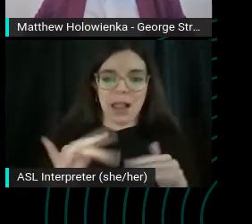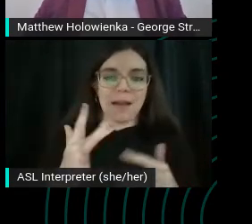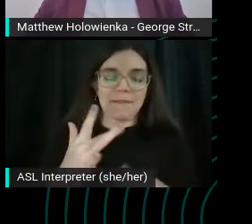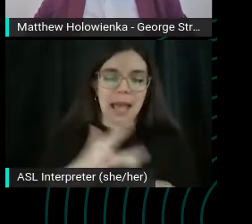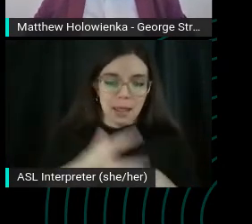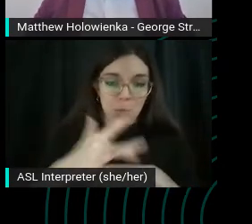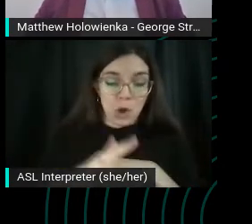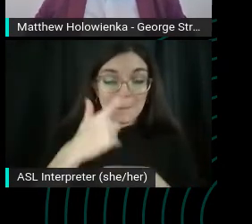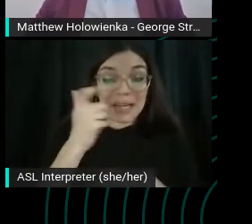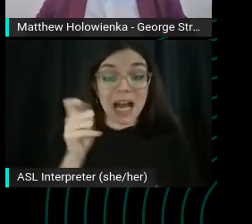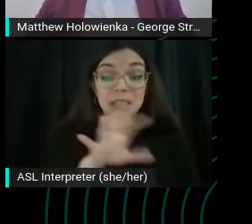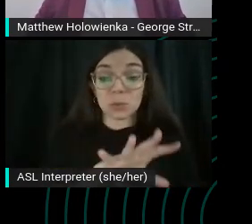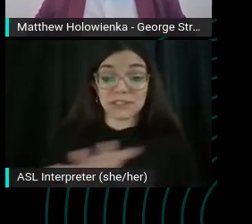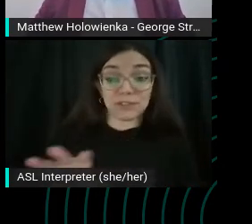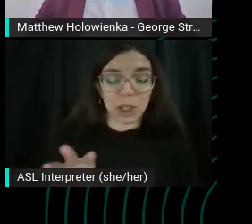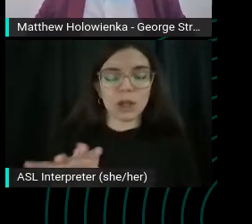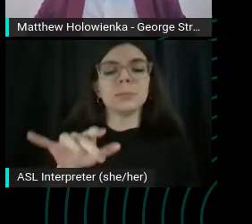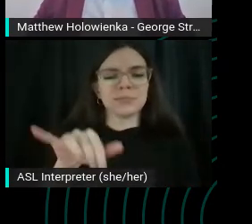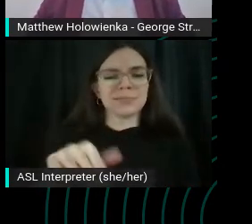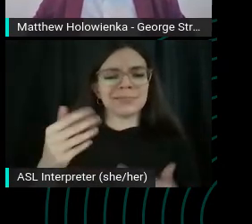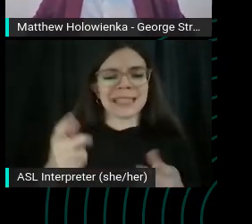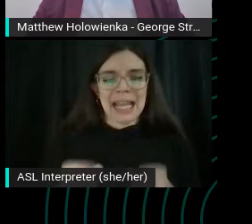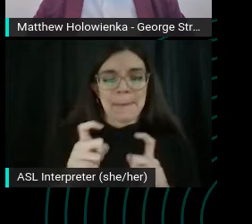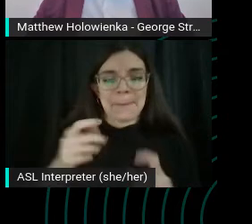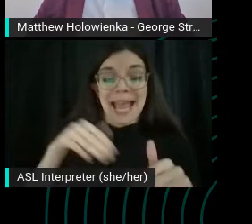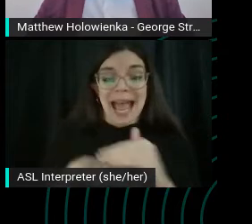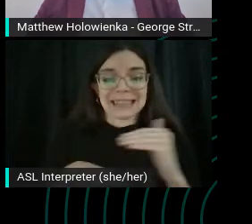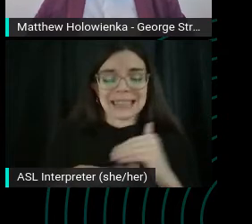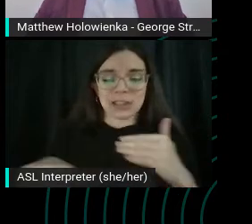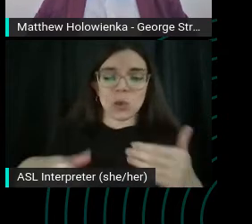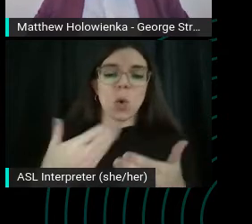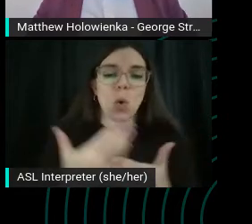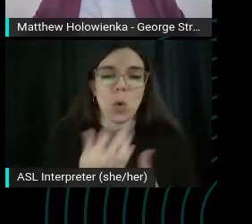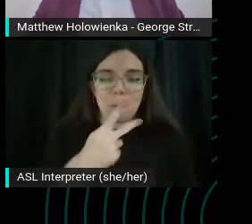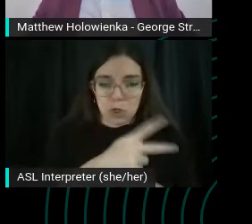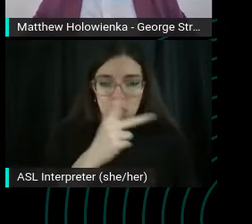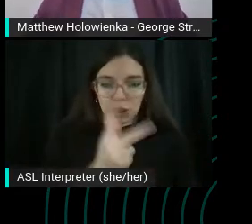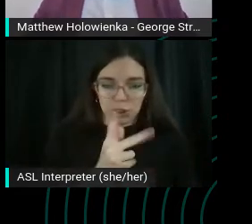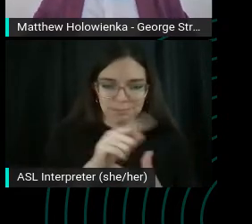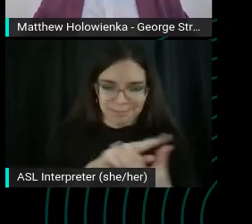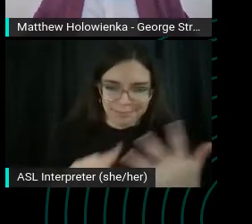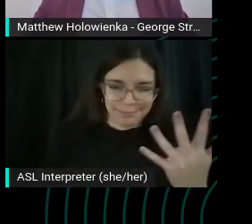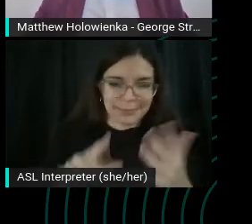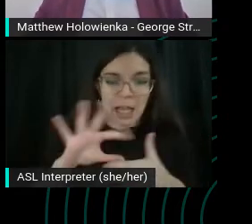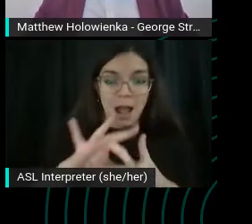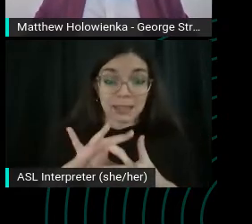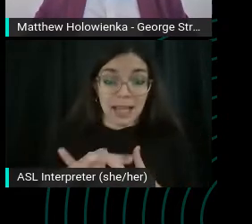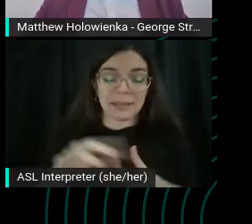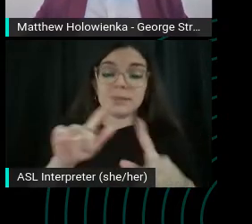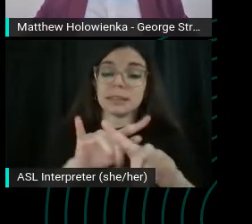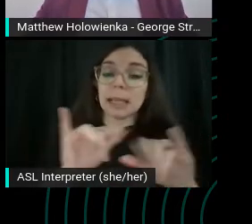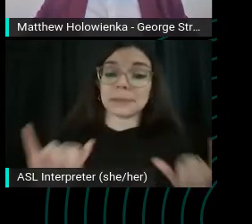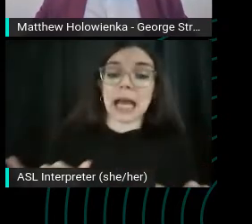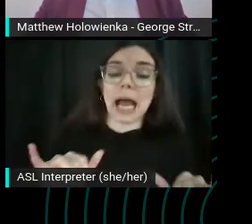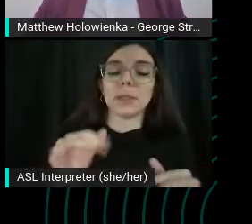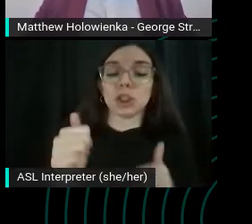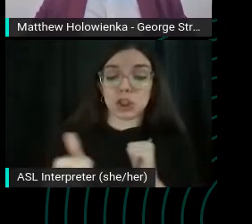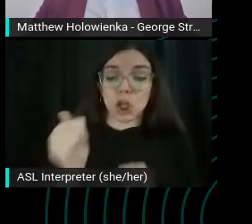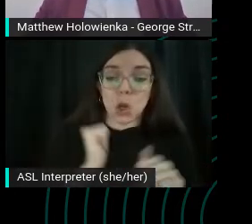that gave me access to really an entire production's worth of video content. But at the same time, the shows were being filmed remotely in closed rooms